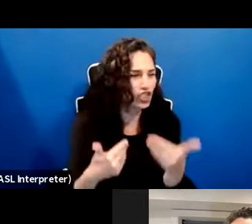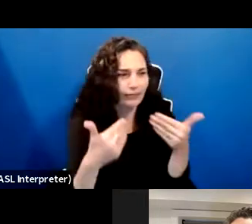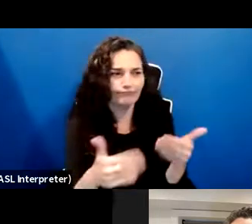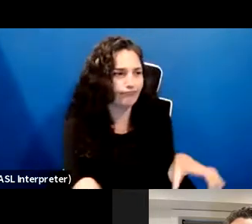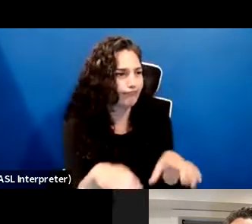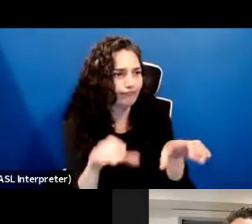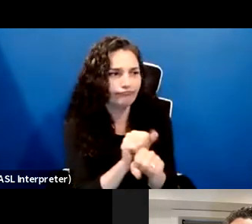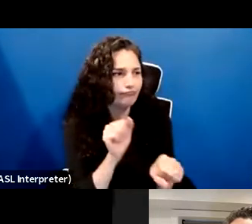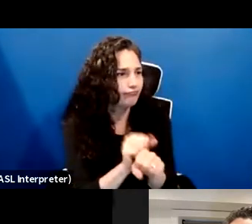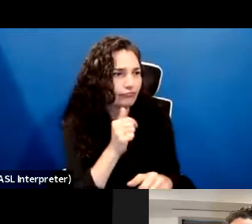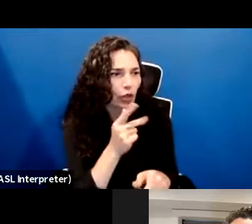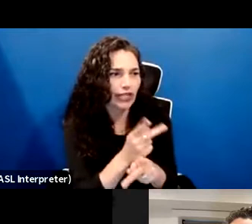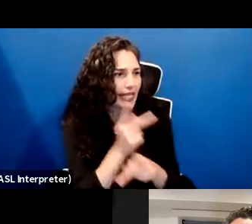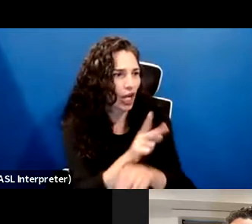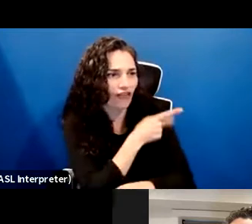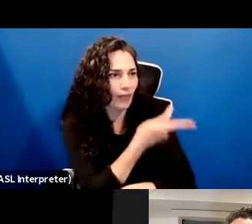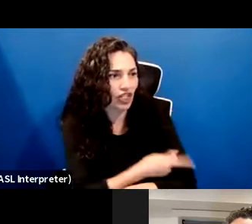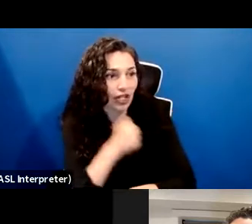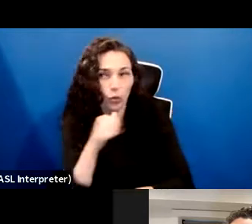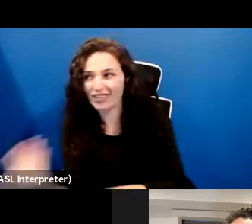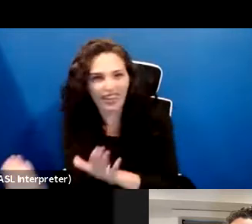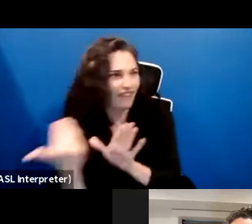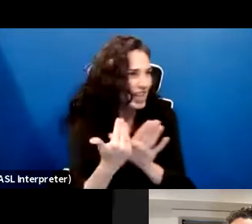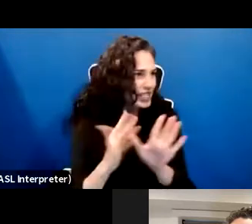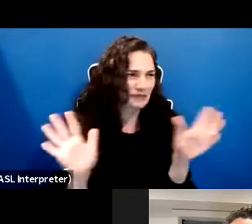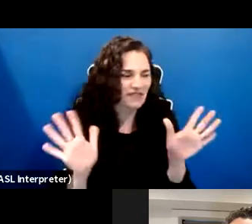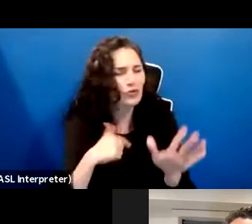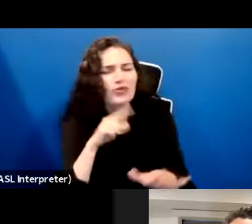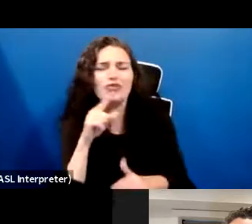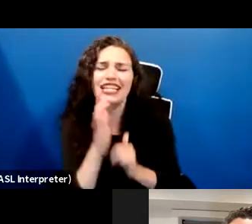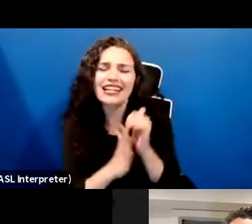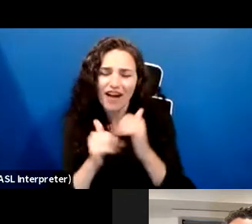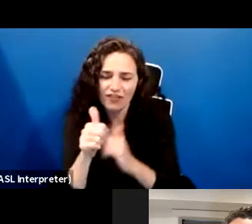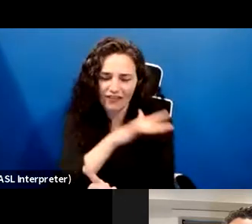very noninvasive, and it was just very comfortable environment to work in. So.